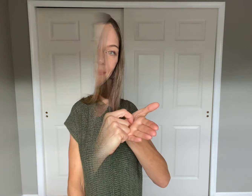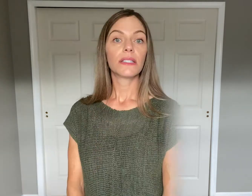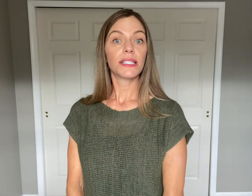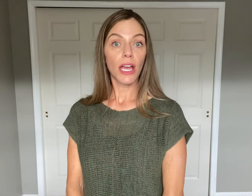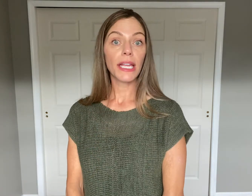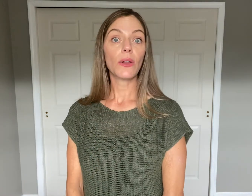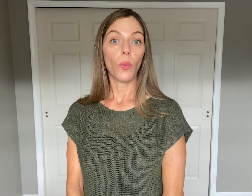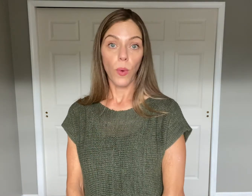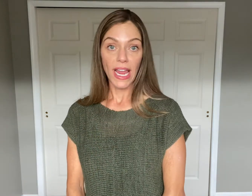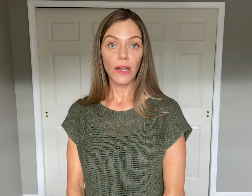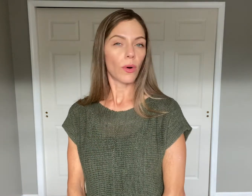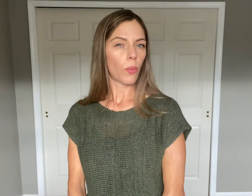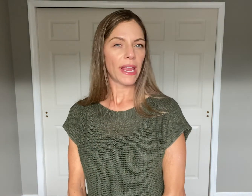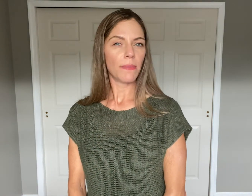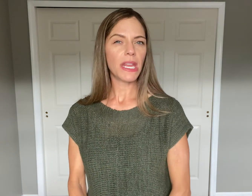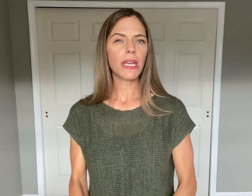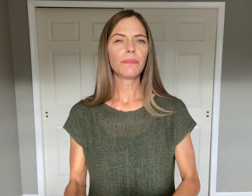To sign WAIT or wait a minute -